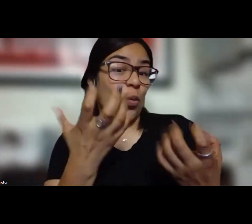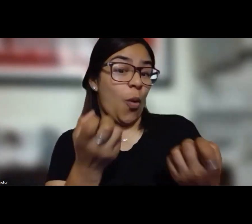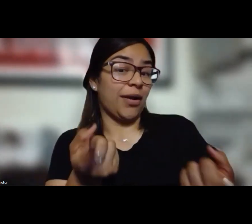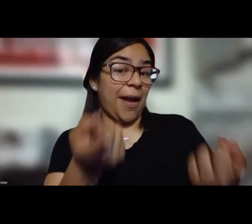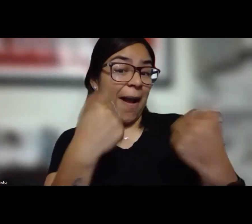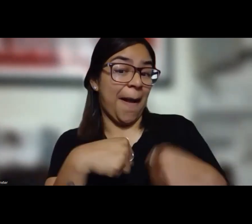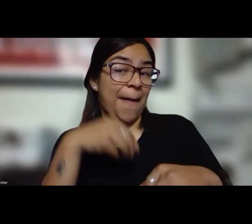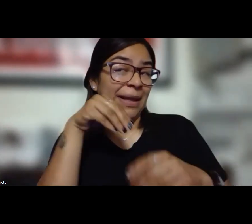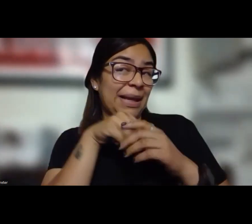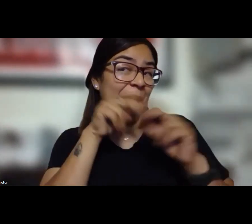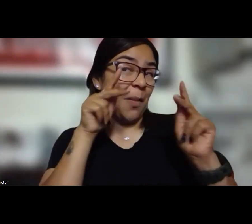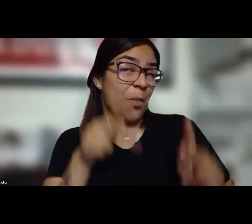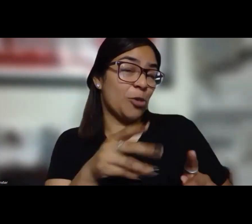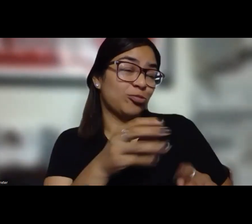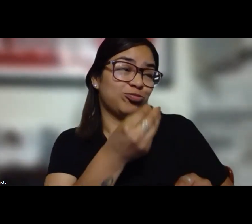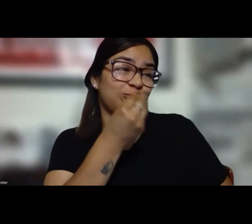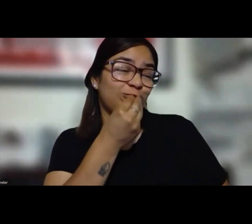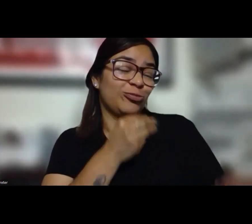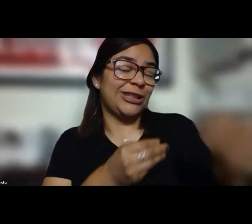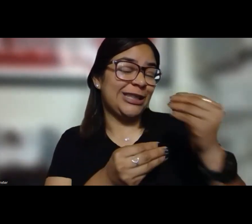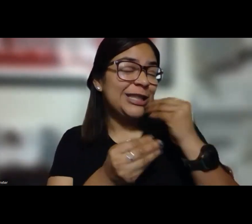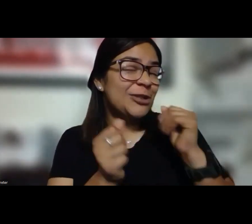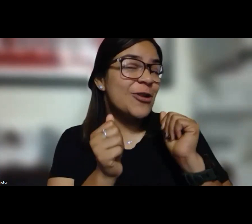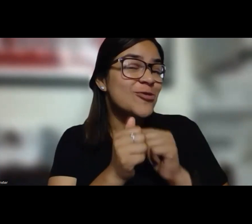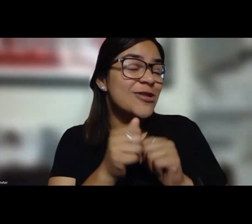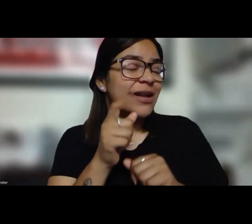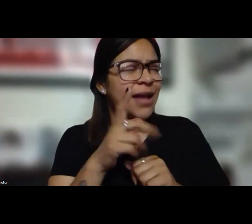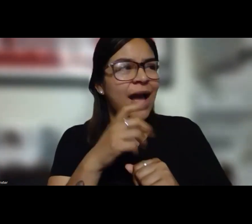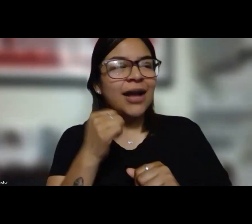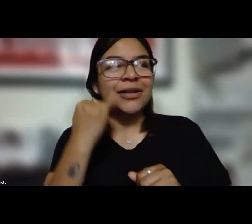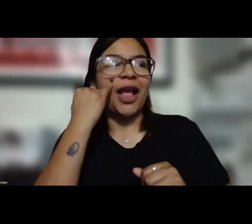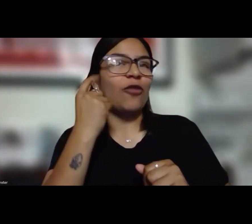conversation it was nice somebody sparked one thing and then we started talking about other